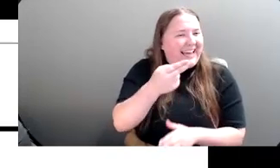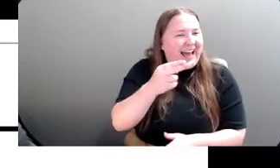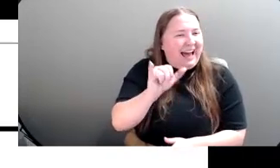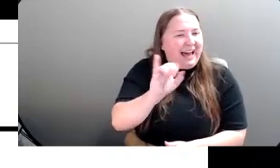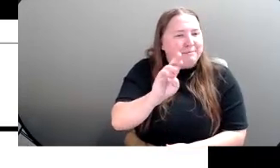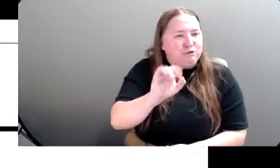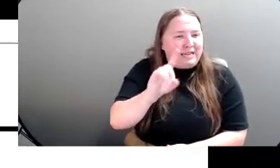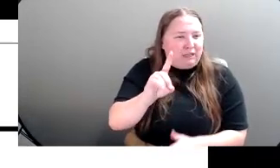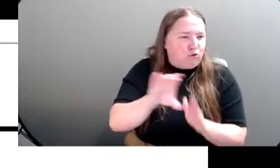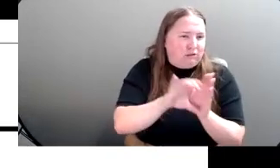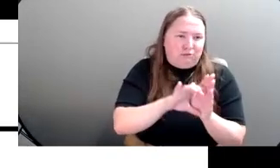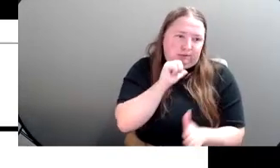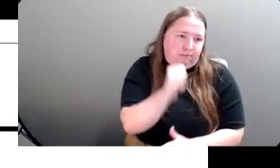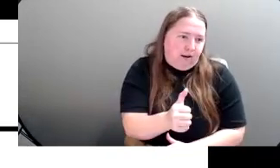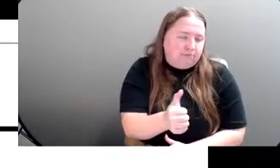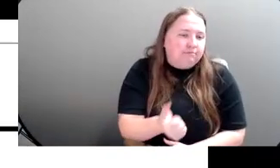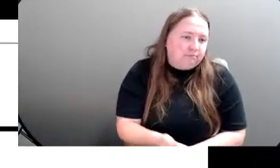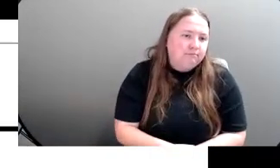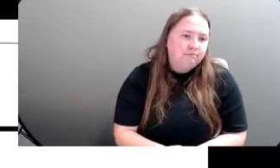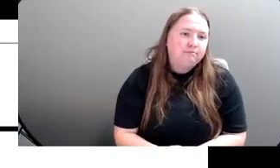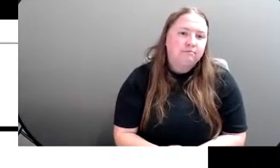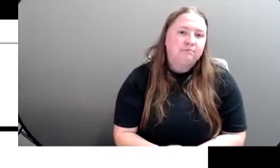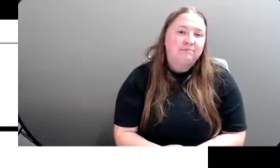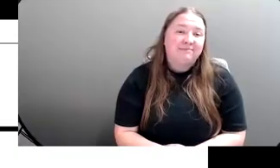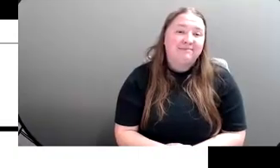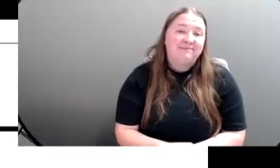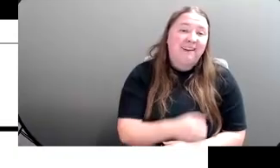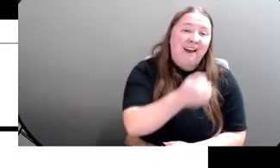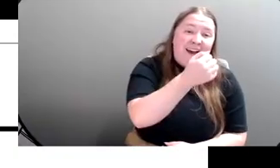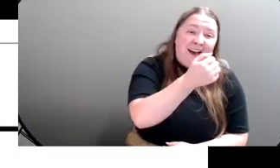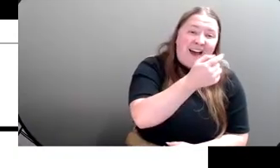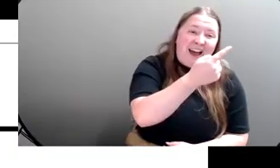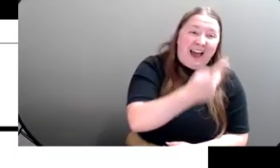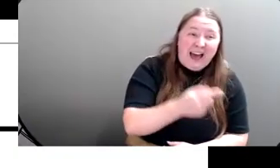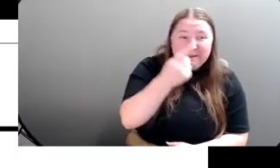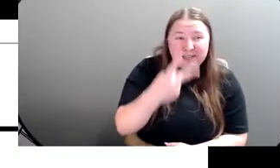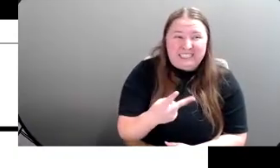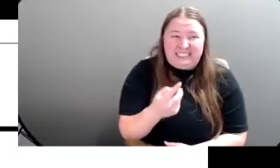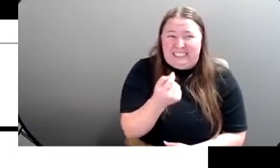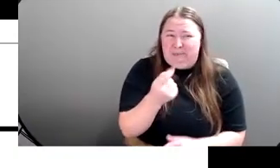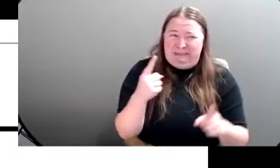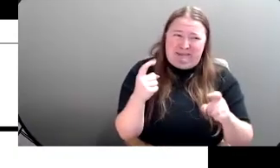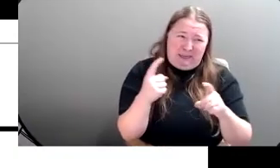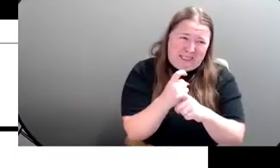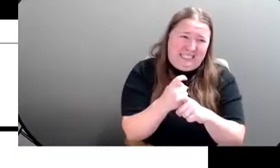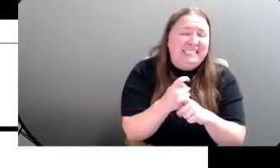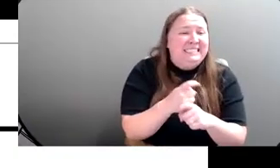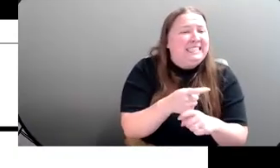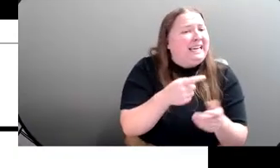So you know and hybrid couldn't...this is kind of a little bit complicated because hybrid could mean a lot of things right.